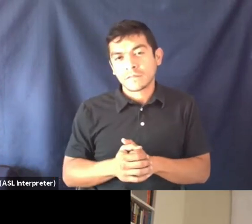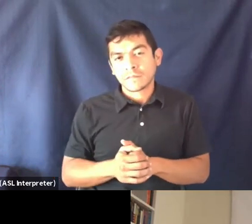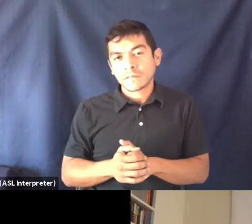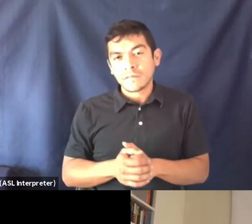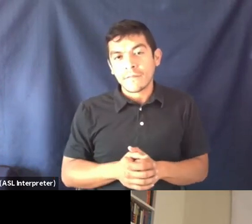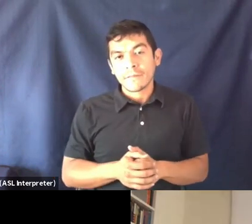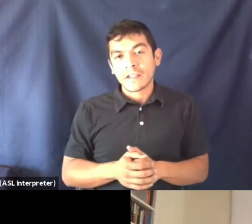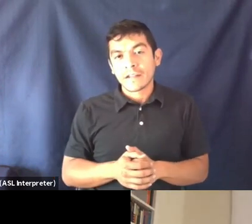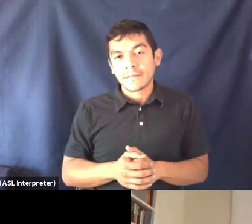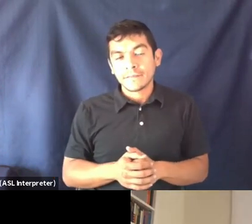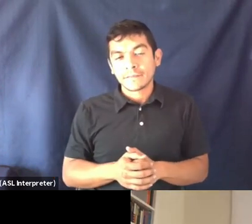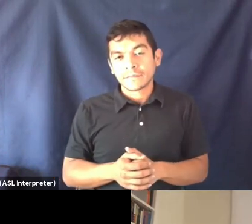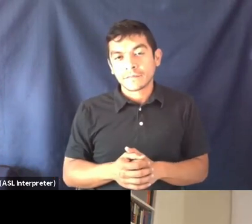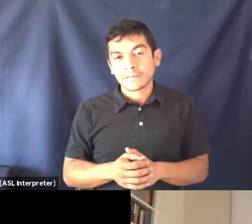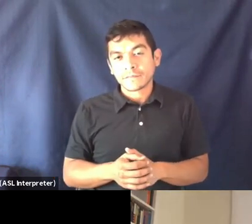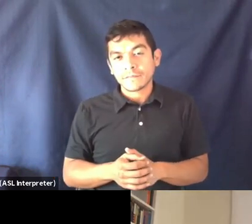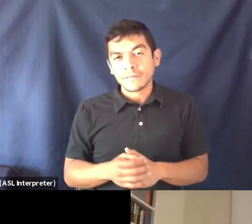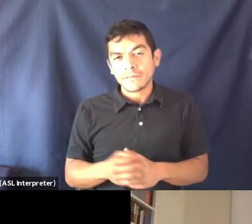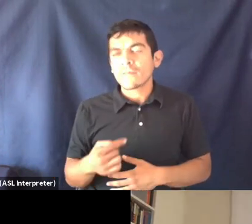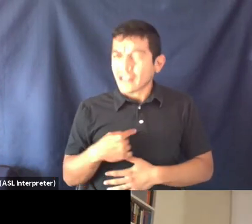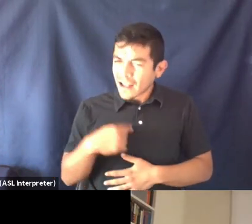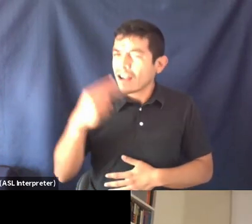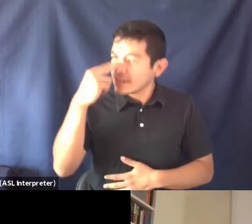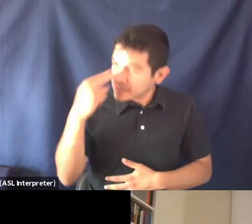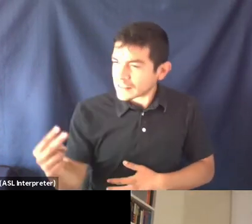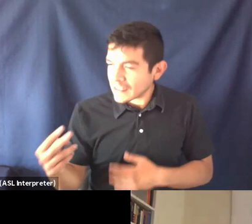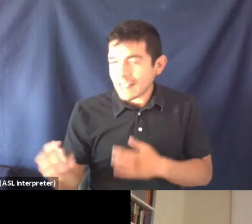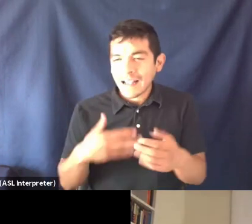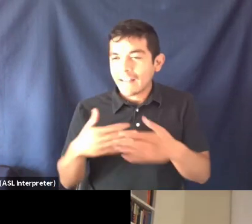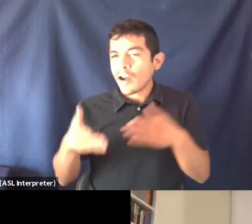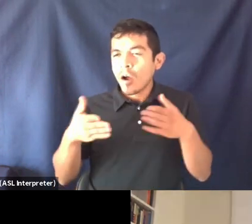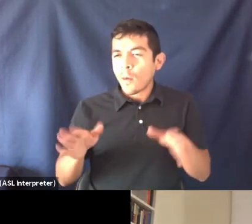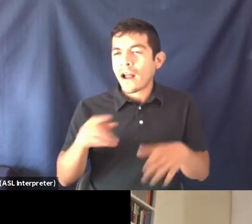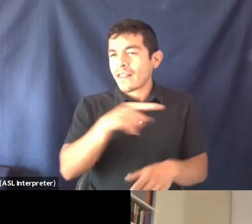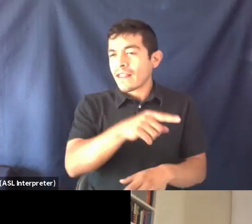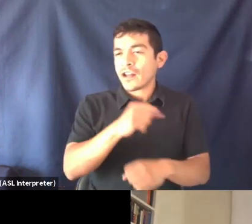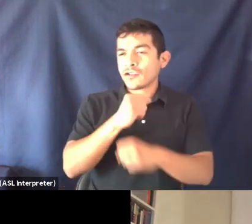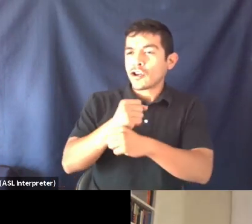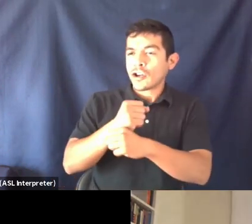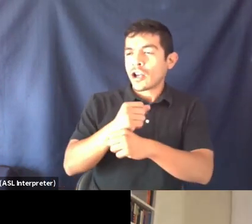even in the way that the security guards talk to the boys, or even the pedestrians that try to offer you know,